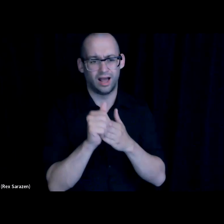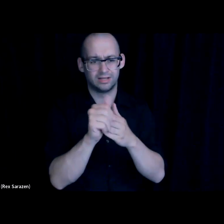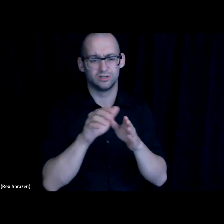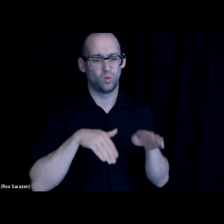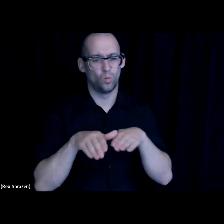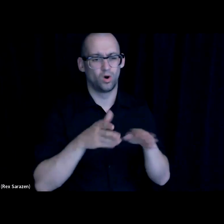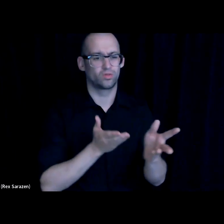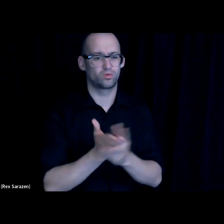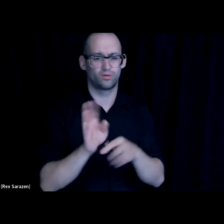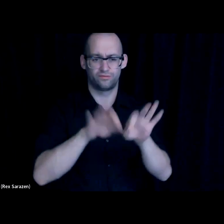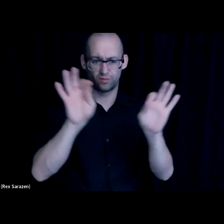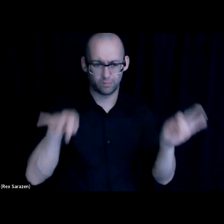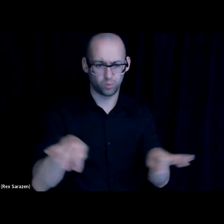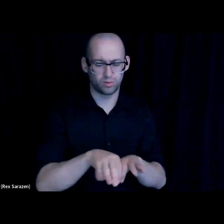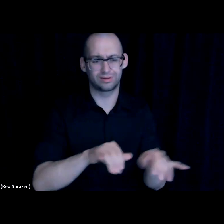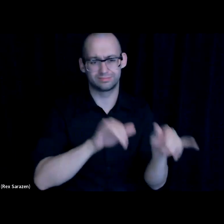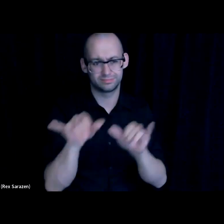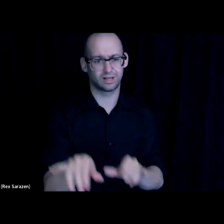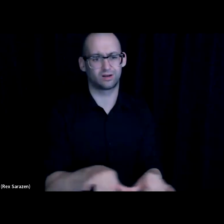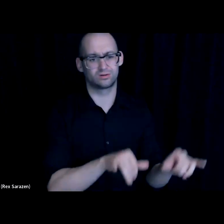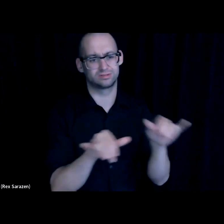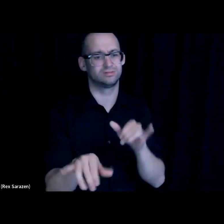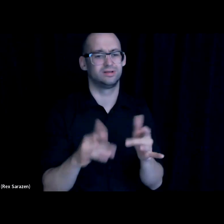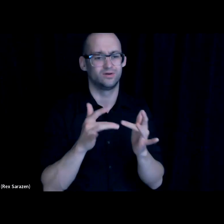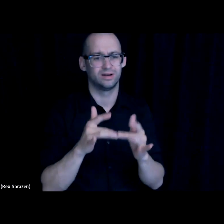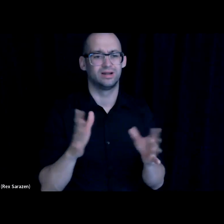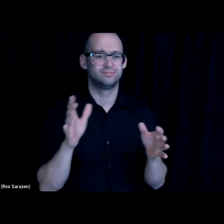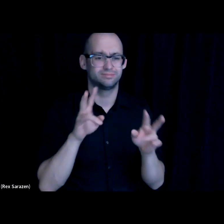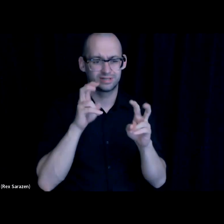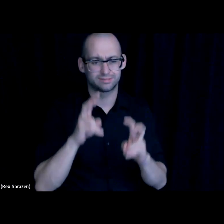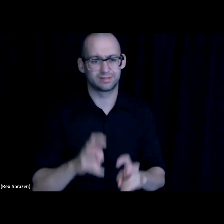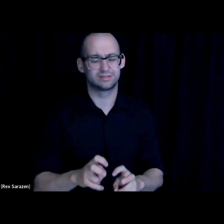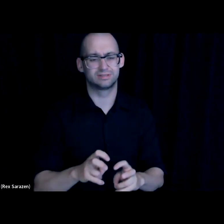framework standards, digital assessments, student engagement, using these strategies,